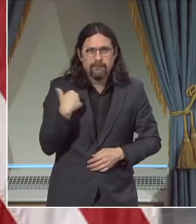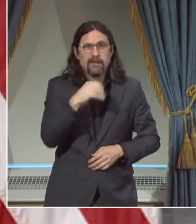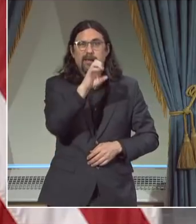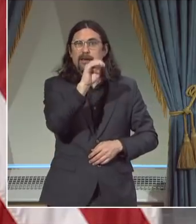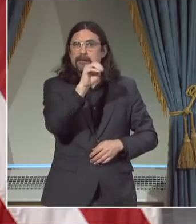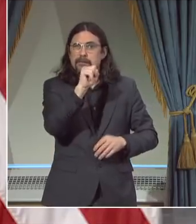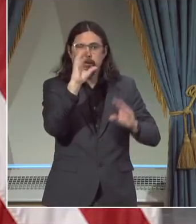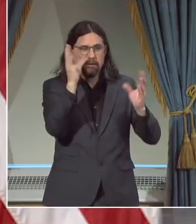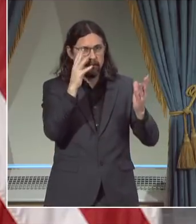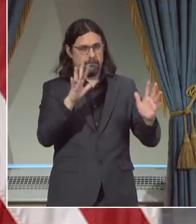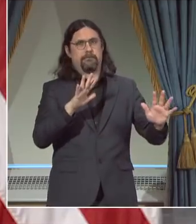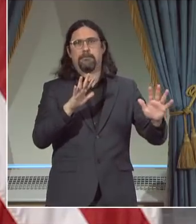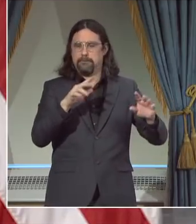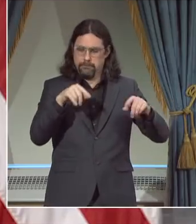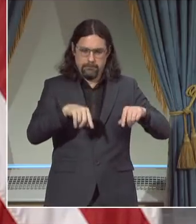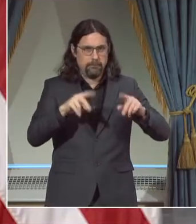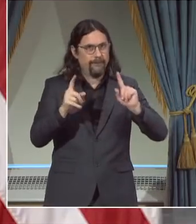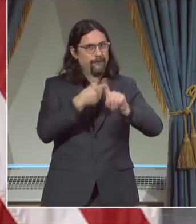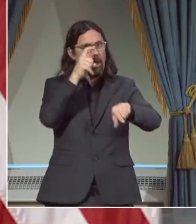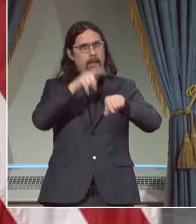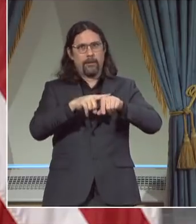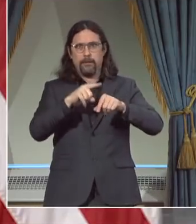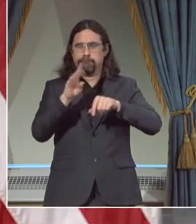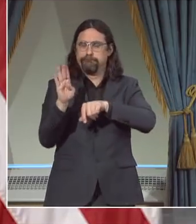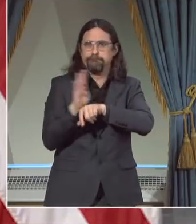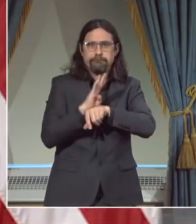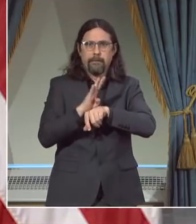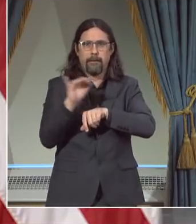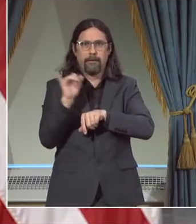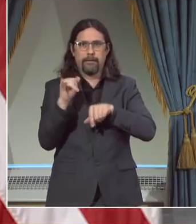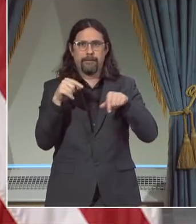GET THIS MANY CALLS EVER.